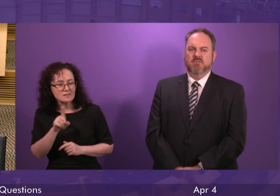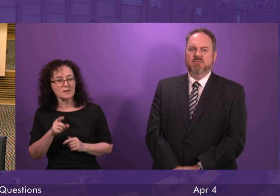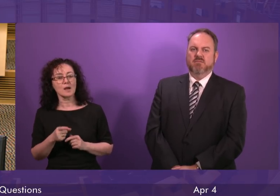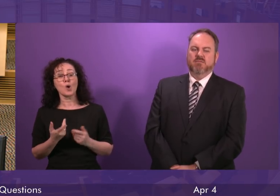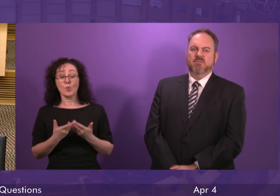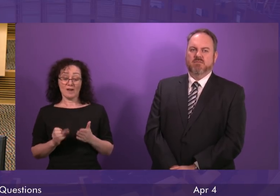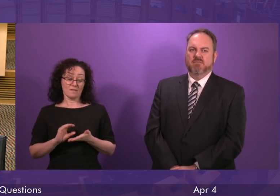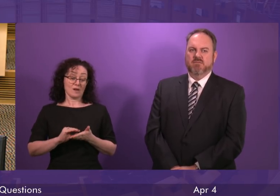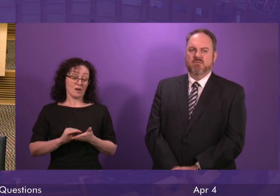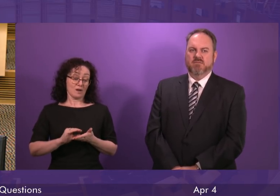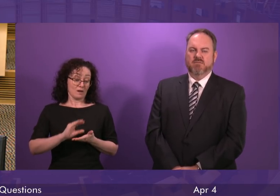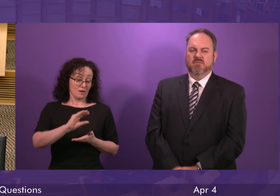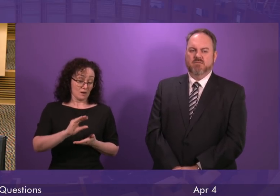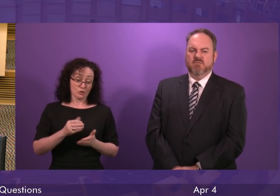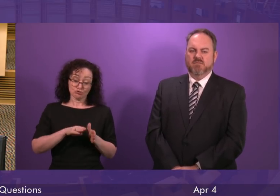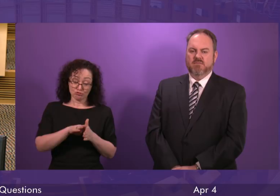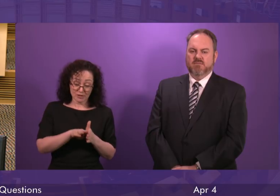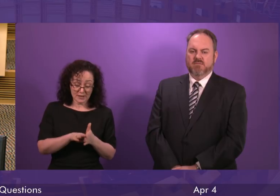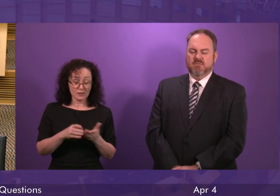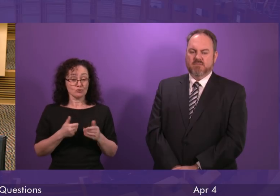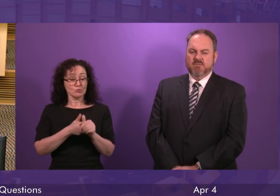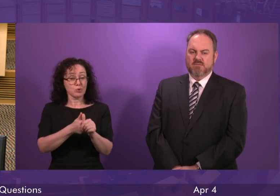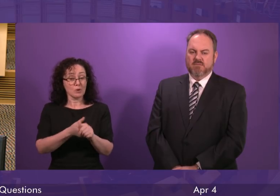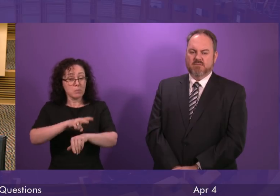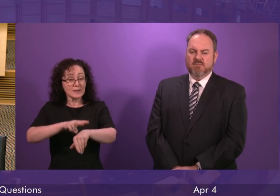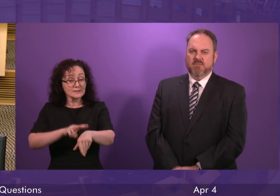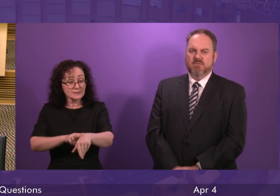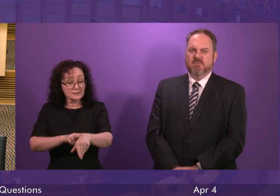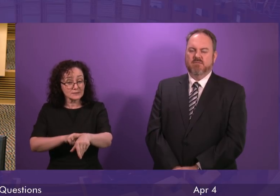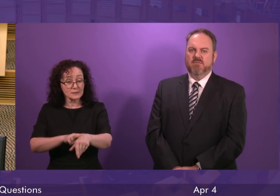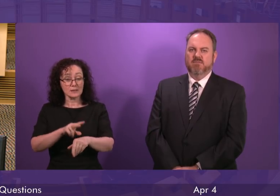of training for 14,000 police officers and staff. An extensive public awareness campaign